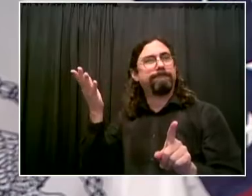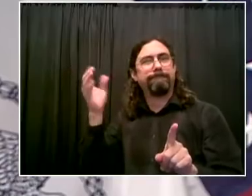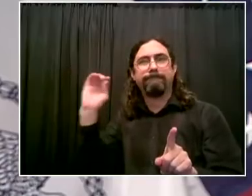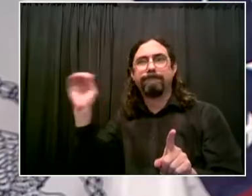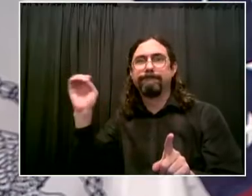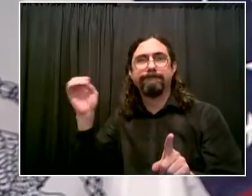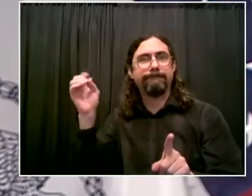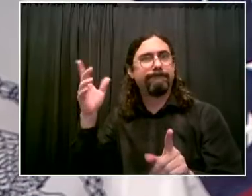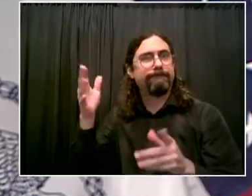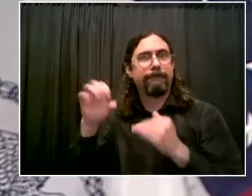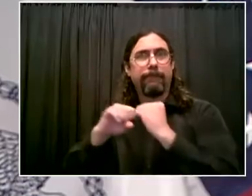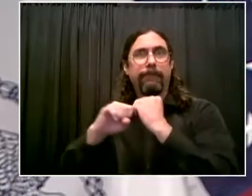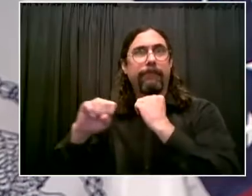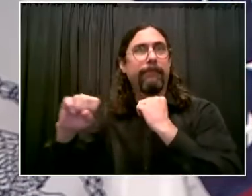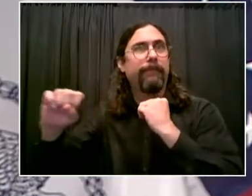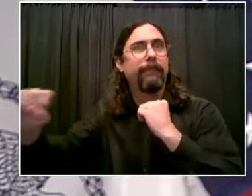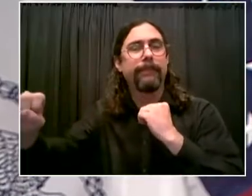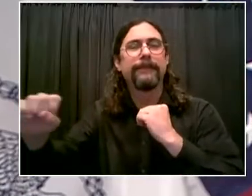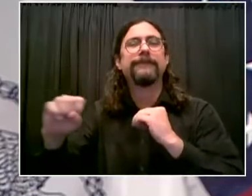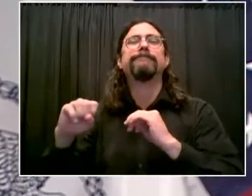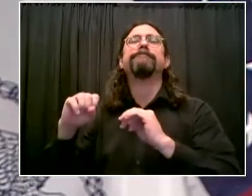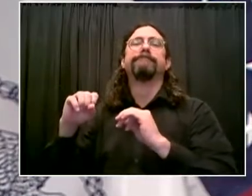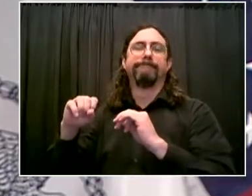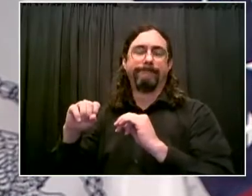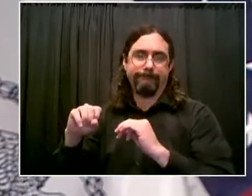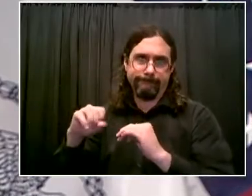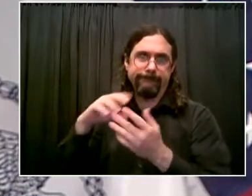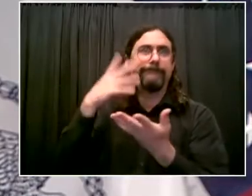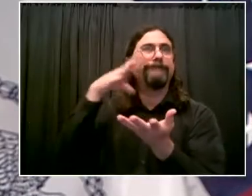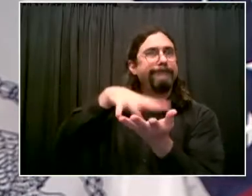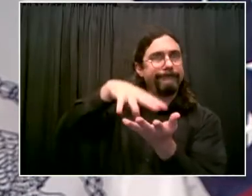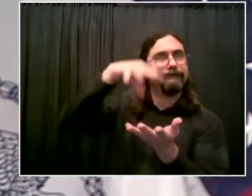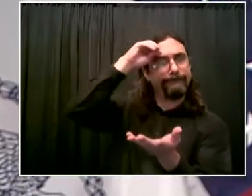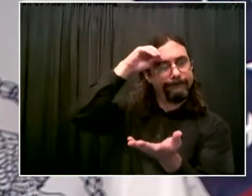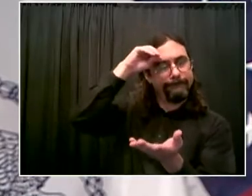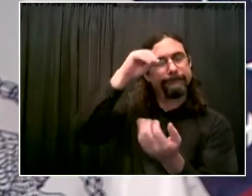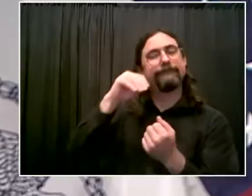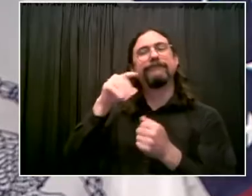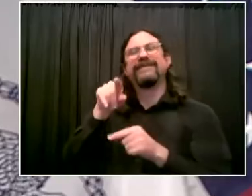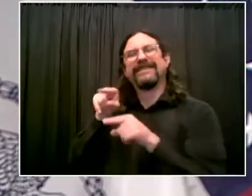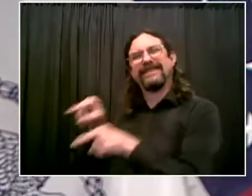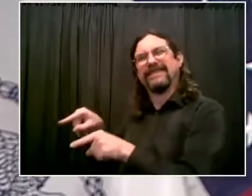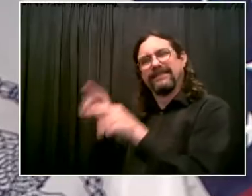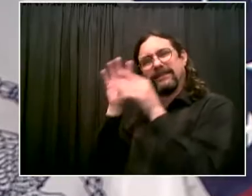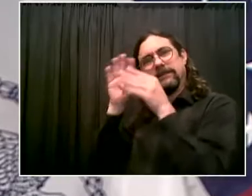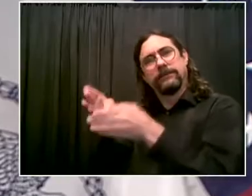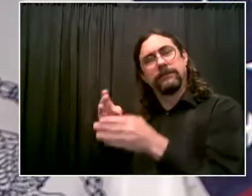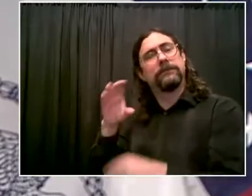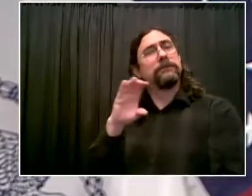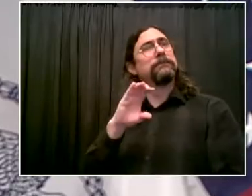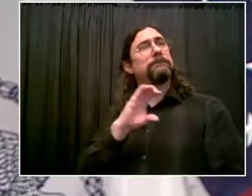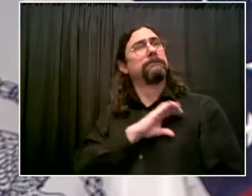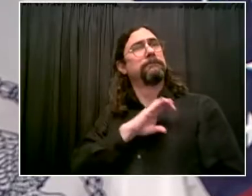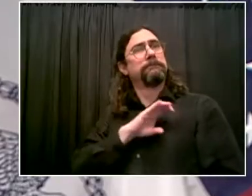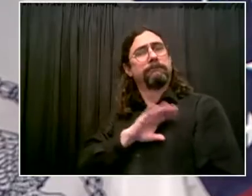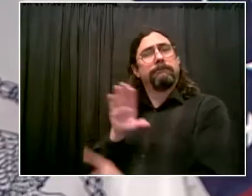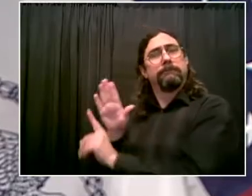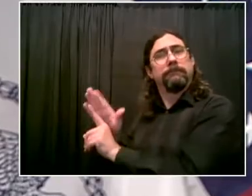MANUEL, WE WILL MOVE FORWARD WITH THEIR OWN INTERL NA INESVTGAITION. WE WILLNOT WAIT ON OTHER PARTS OF THE GOVERNMENT.